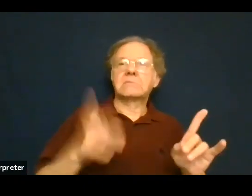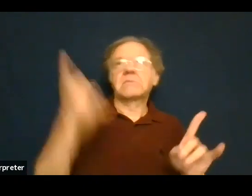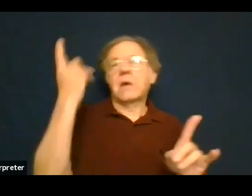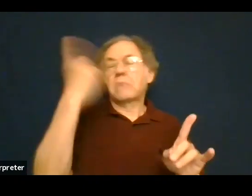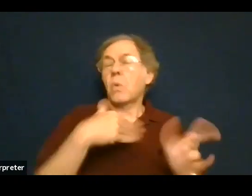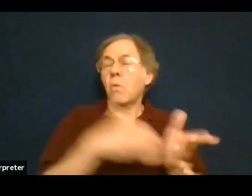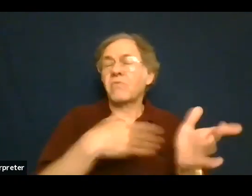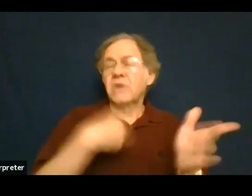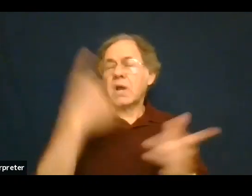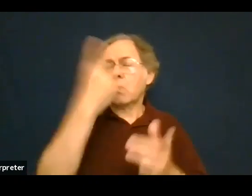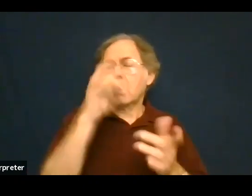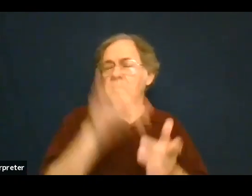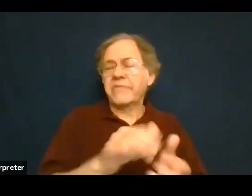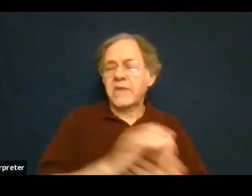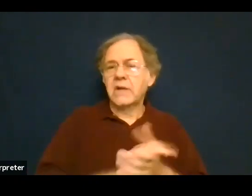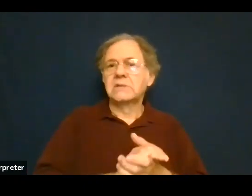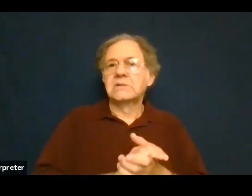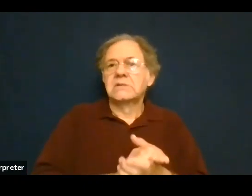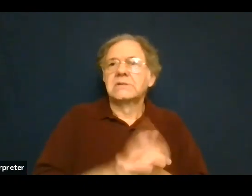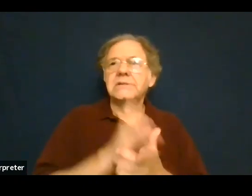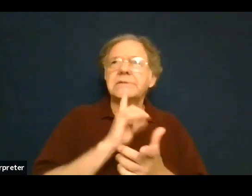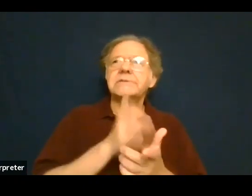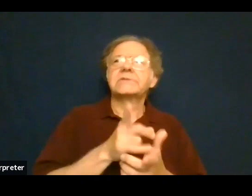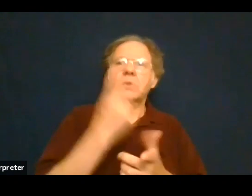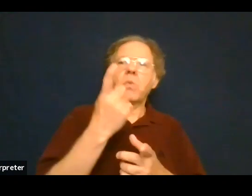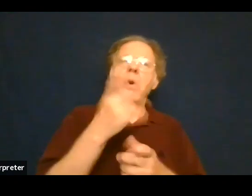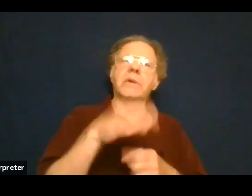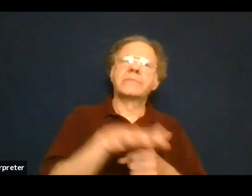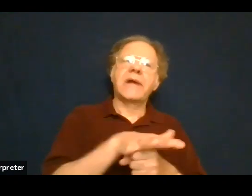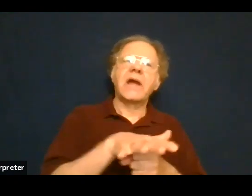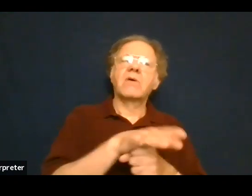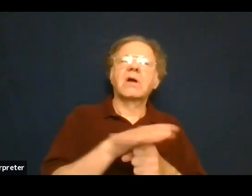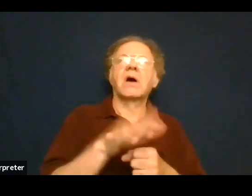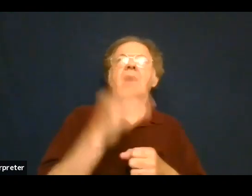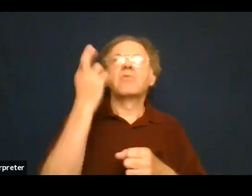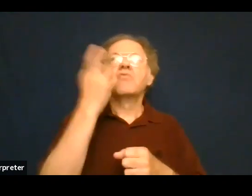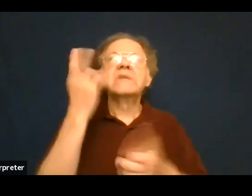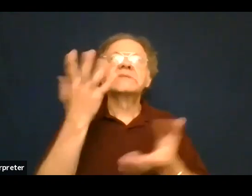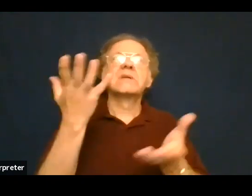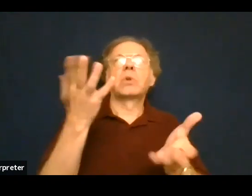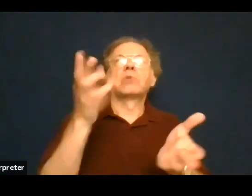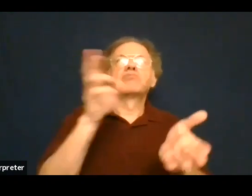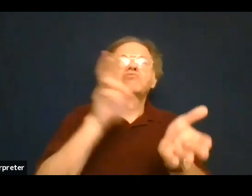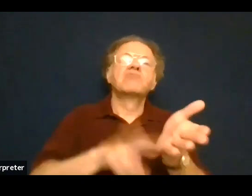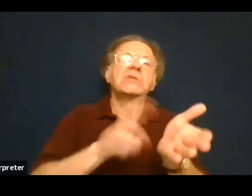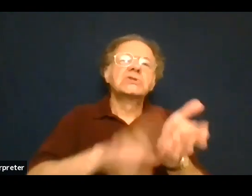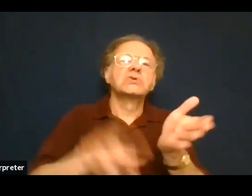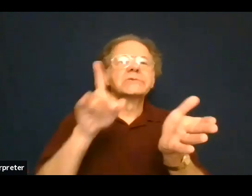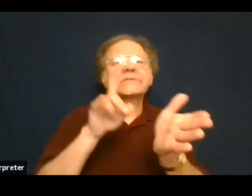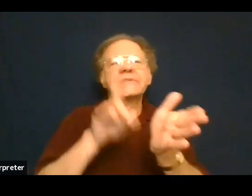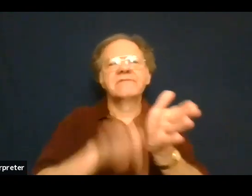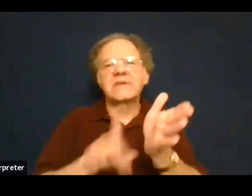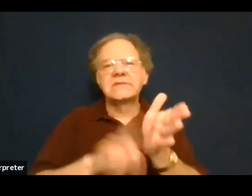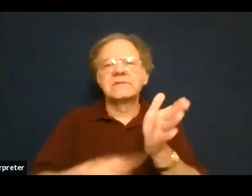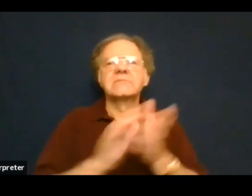So it's certainly an area of reasonable investigation, I think. I think what Jen said about being